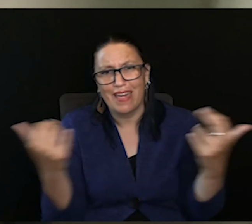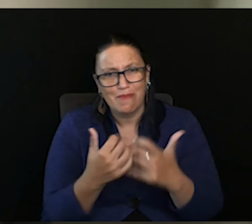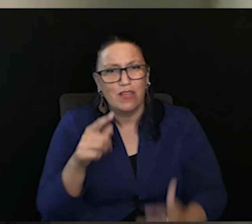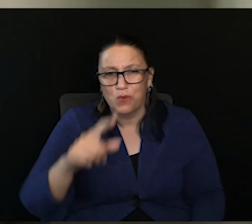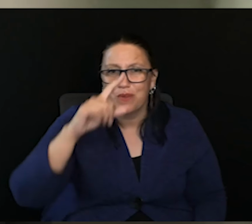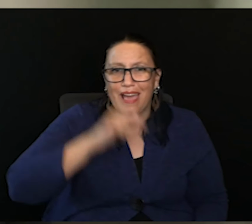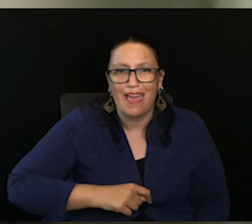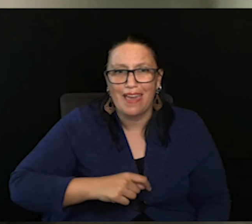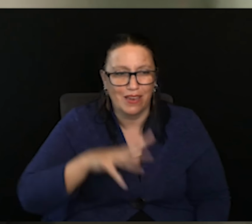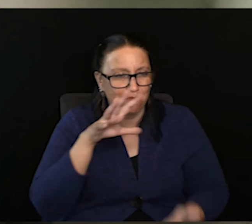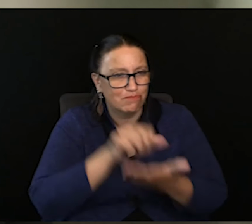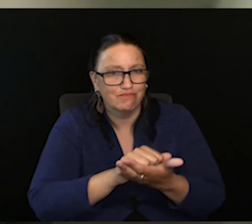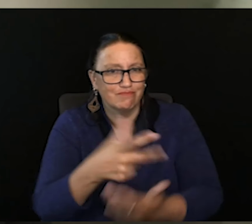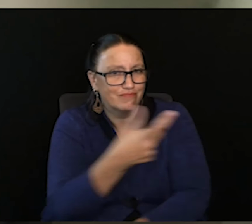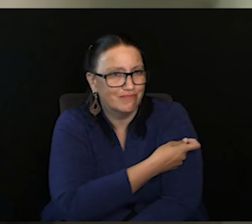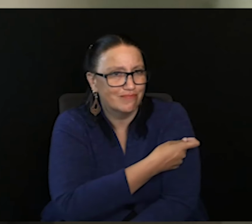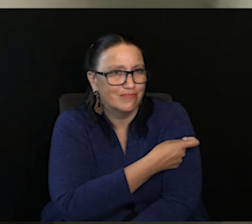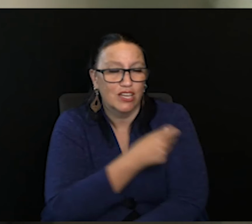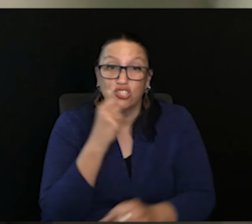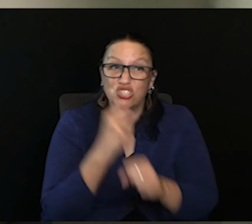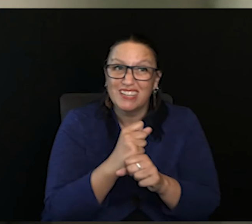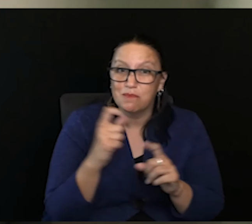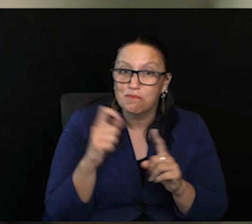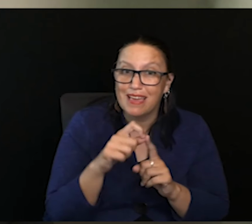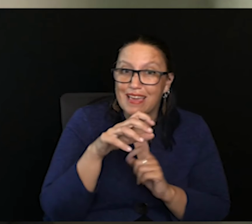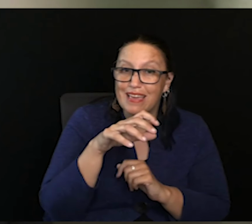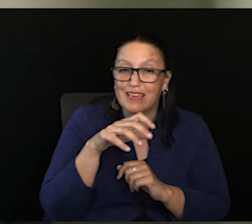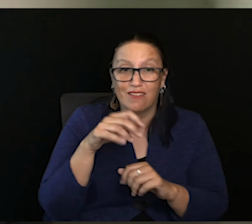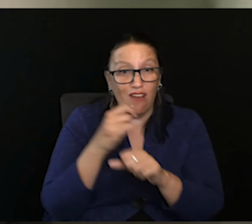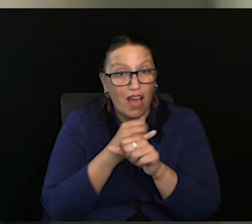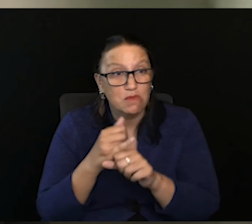many places available within state clinics, GP's, and the (AUDIO DISTORTS).